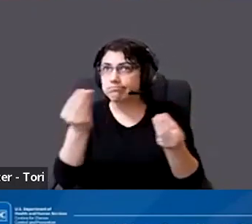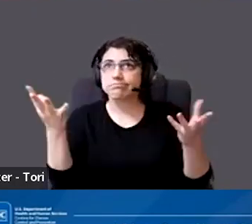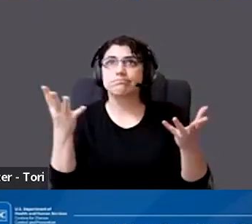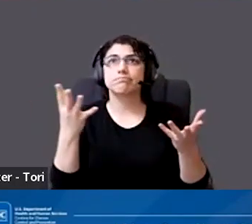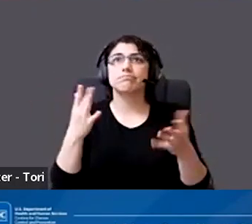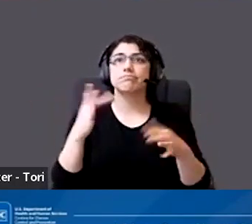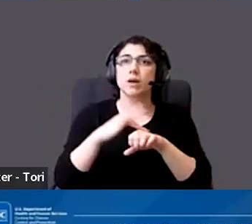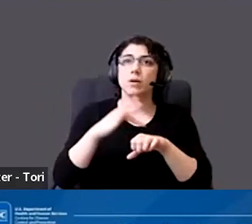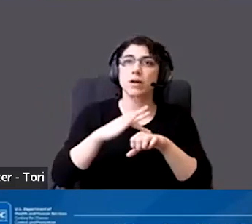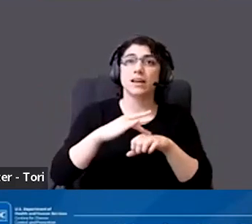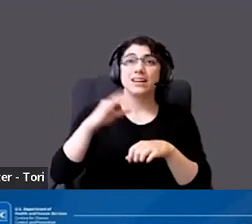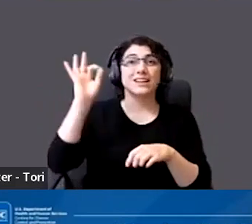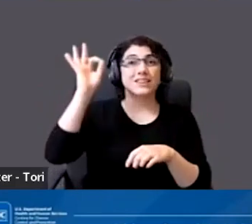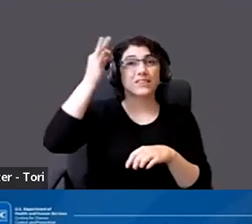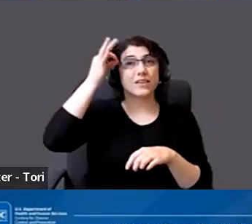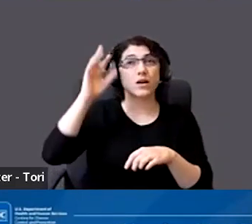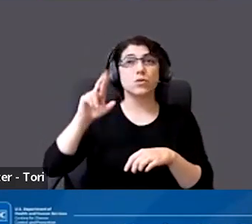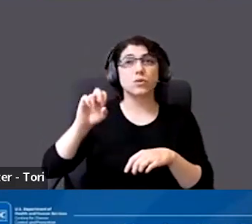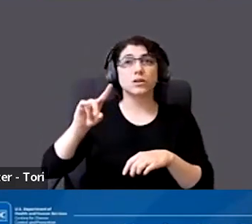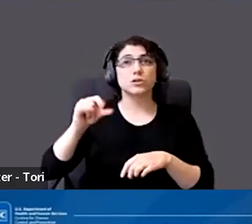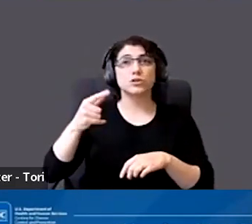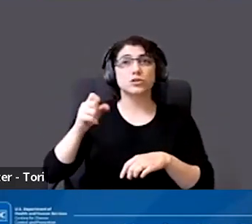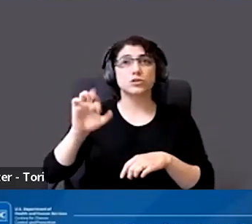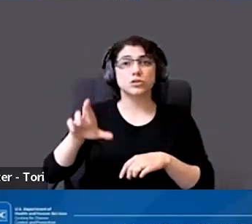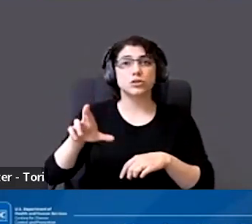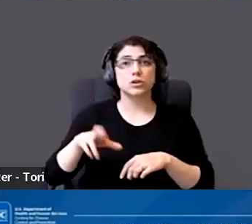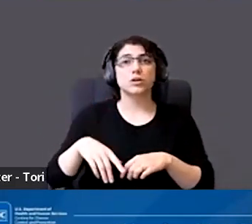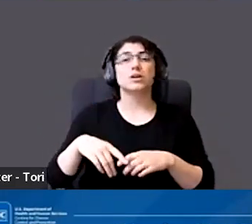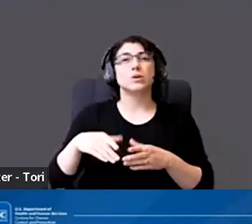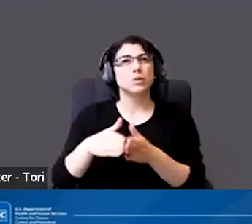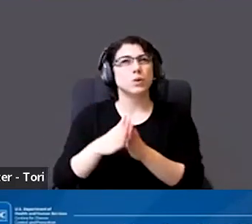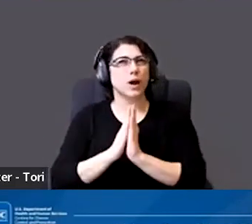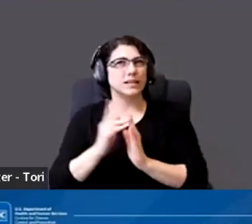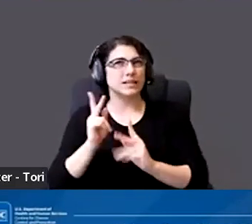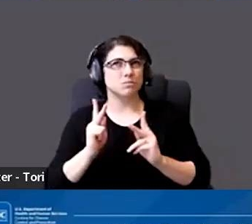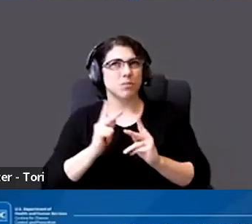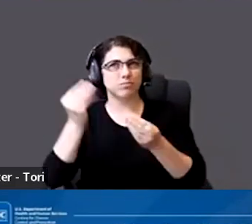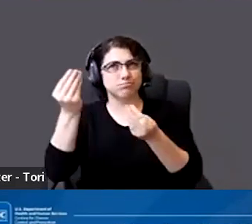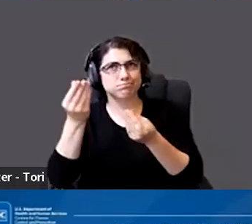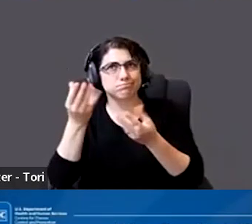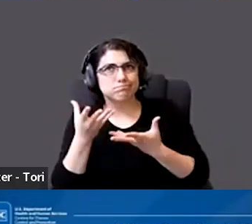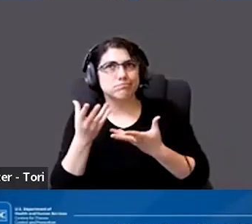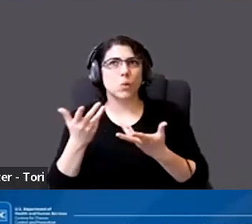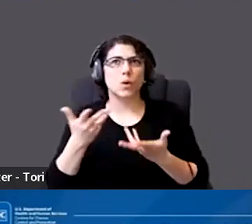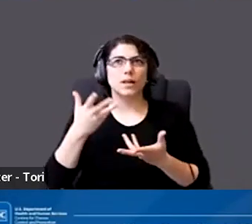We request that people indicate to us ahead of time their interest in the public comment.